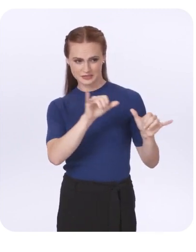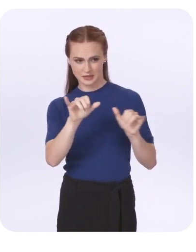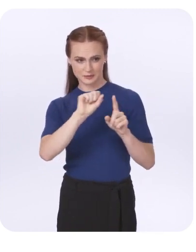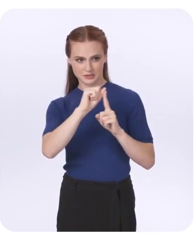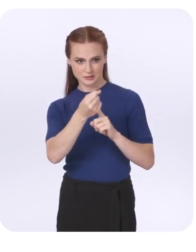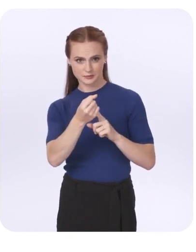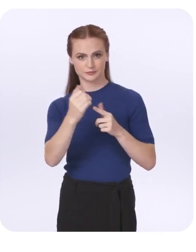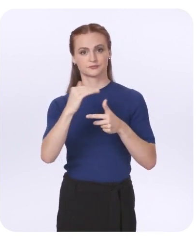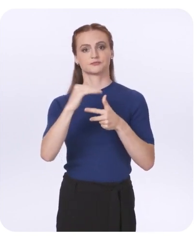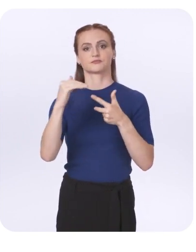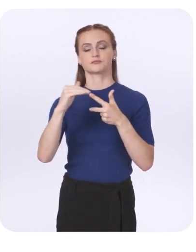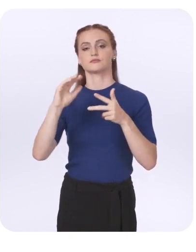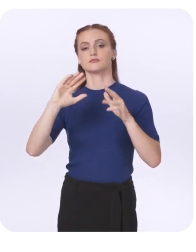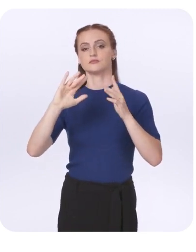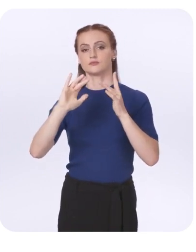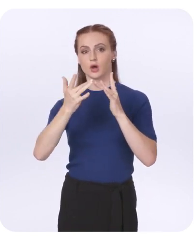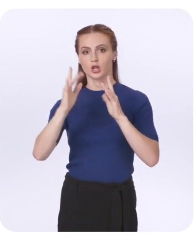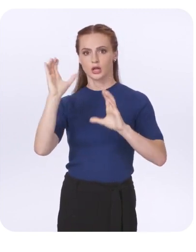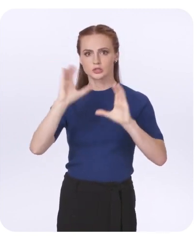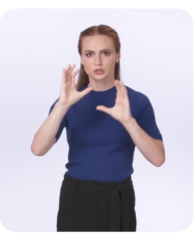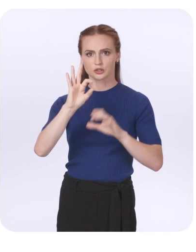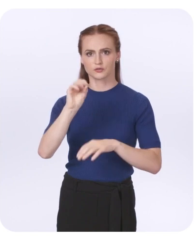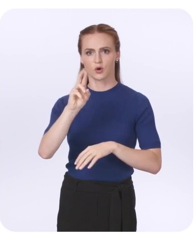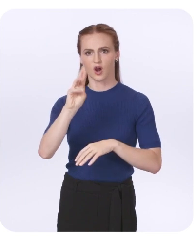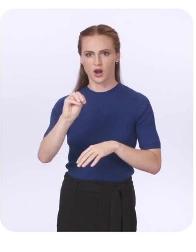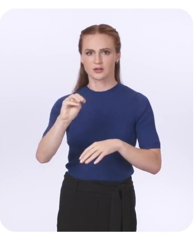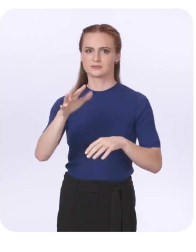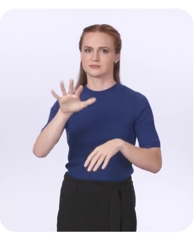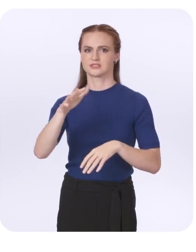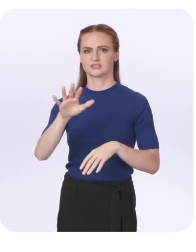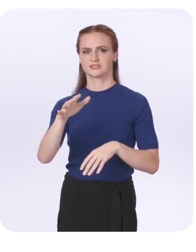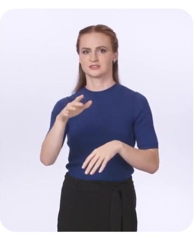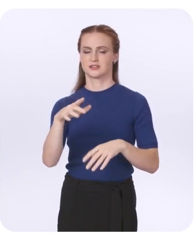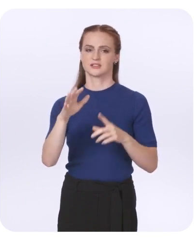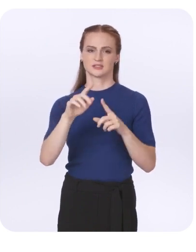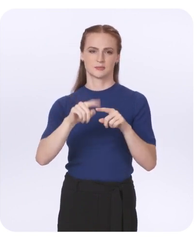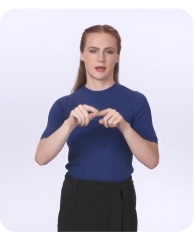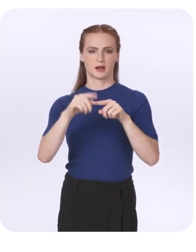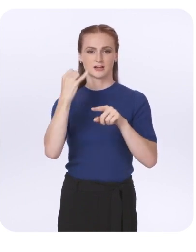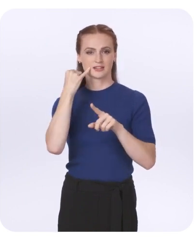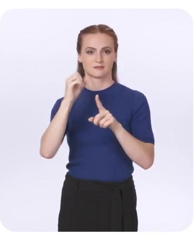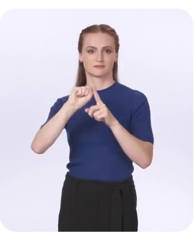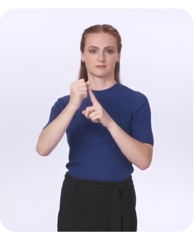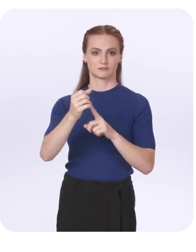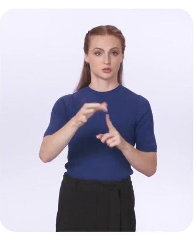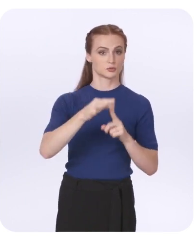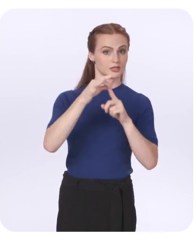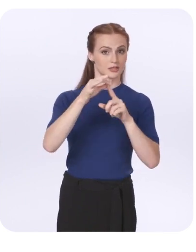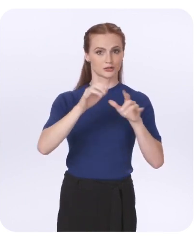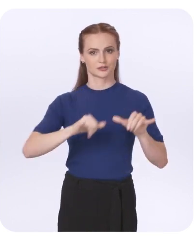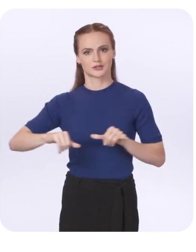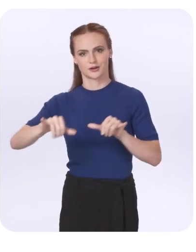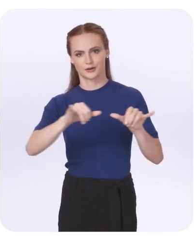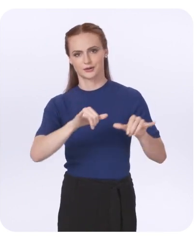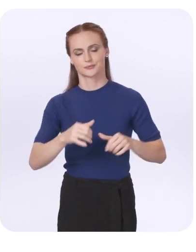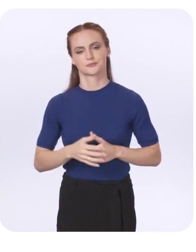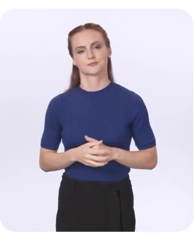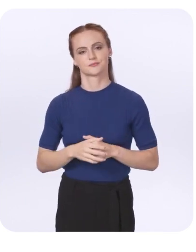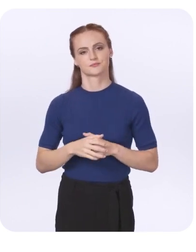search forums, as you all know, can be a hit or miss, depending on how unique or generic your situation is. And most often you’re on your own